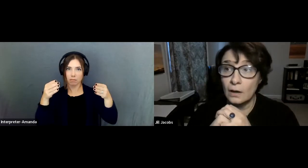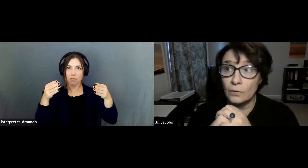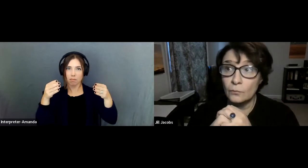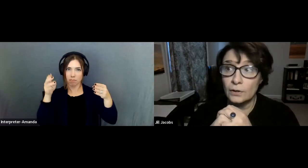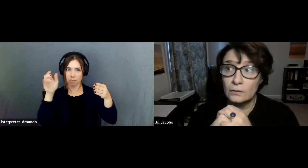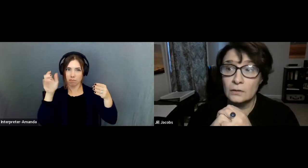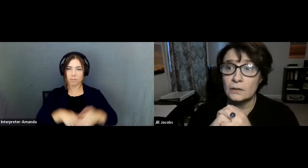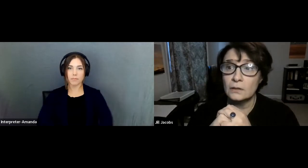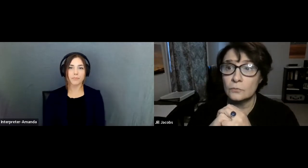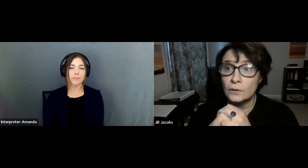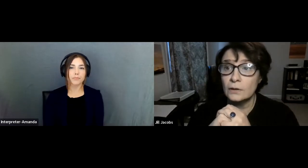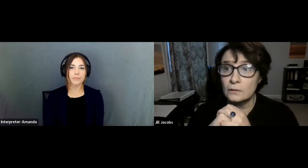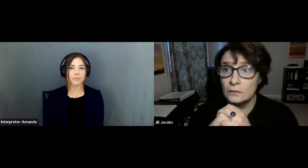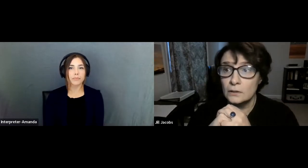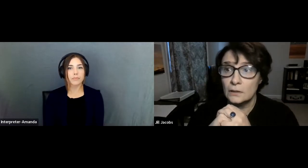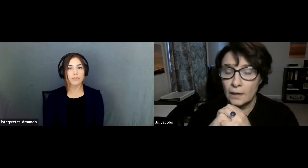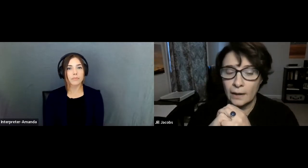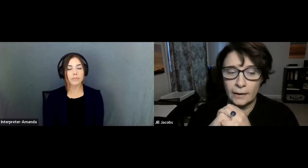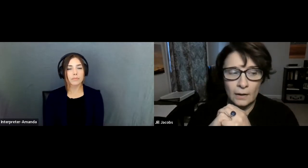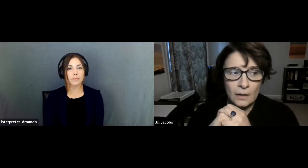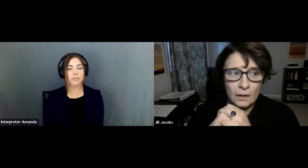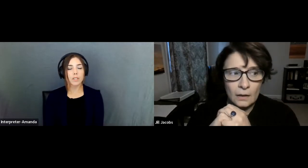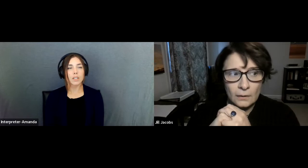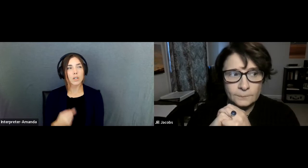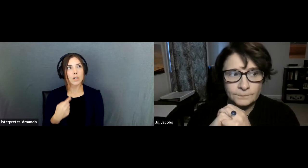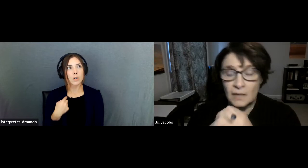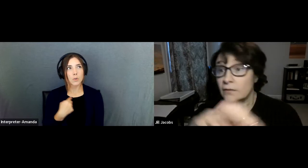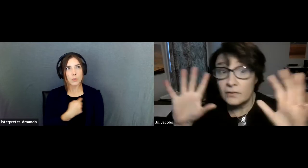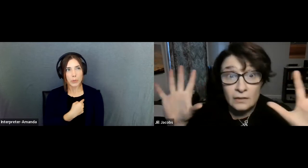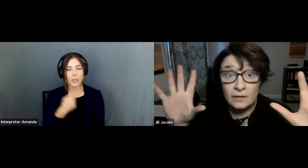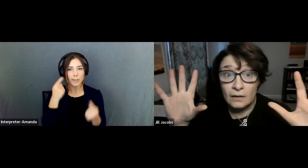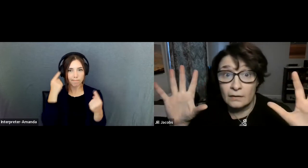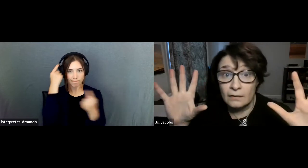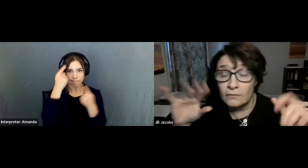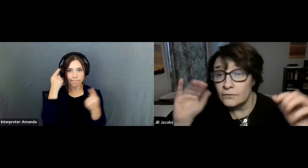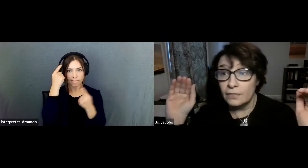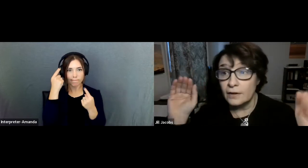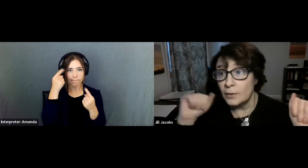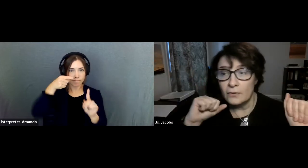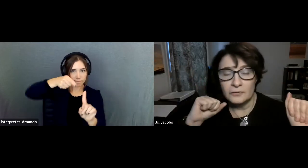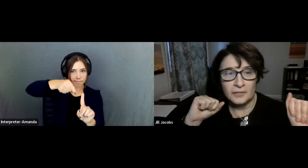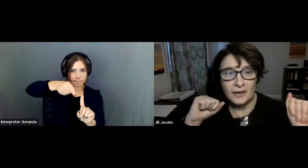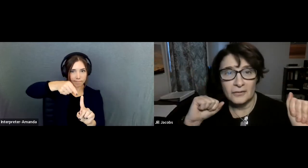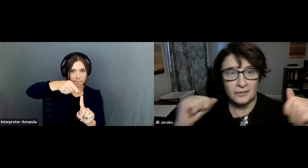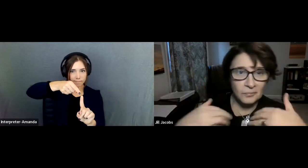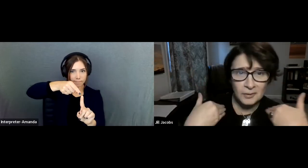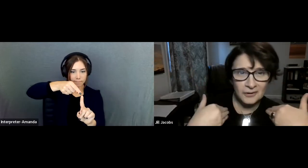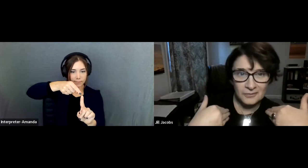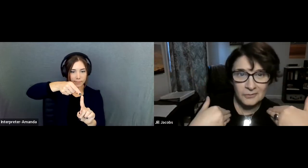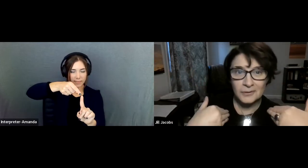When we are looking at this we are looking at this key tenant of nothing about us without us.